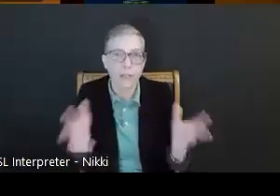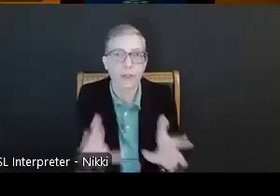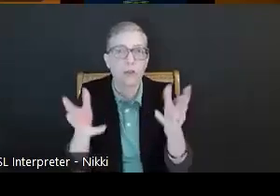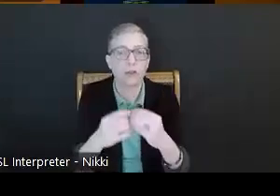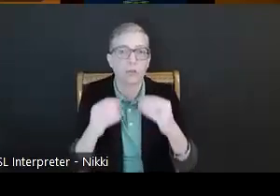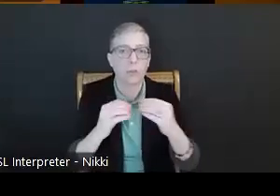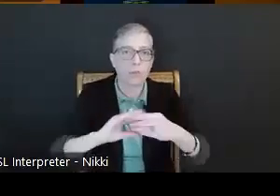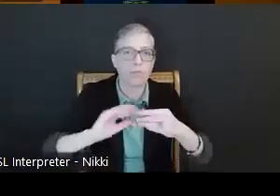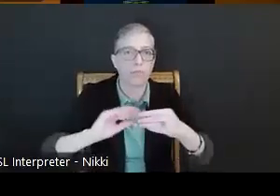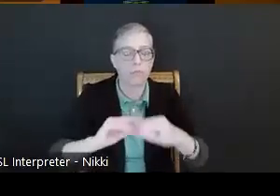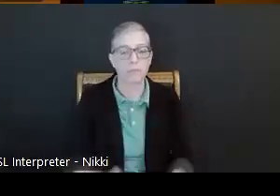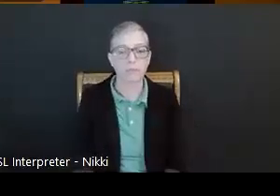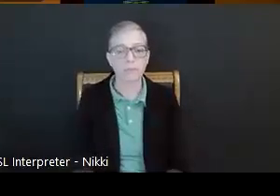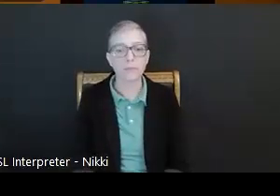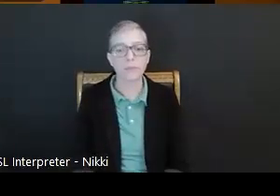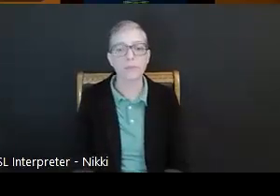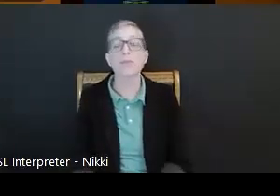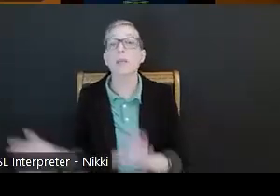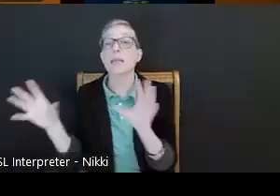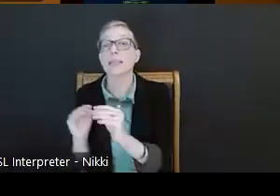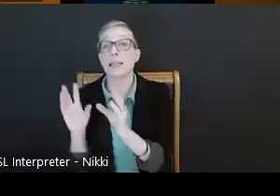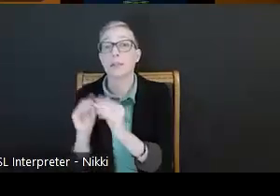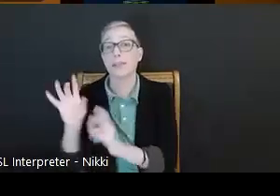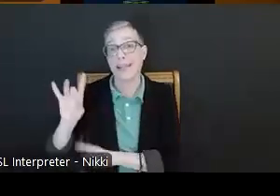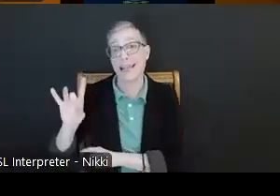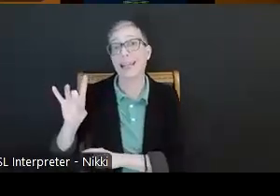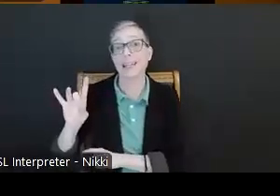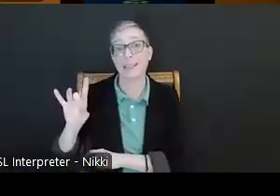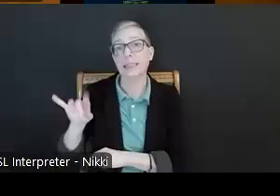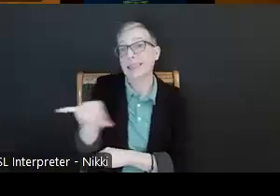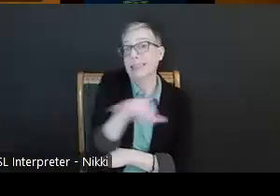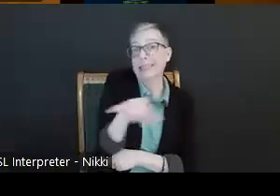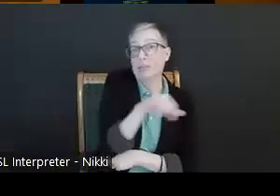mirroring session four a bit it it did go a step further with the this final adaptation